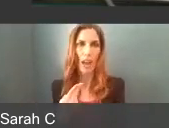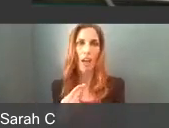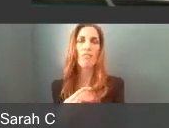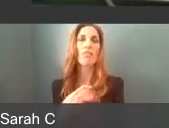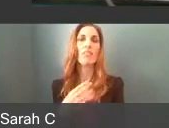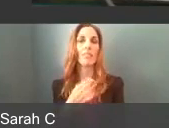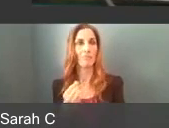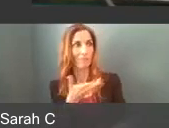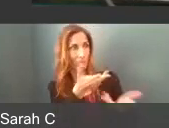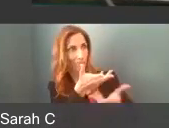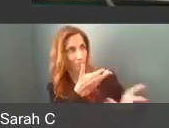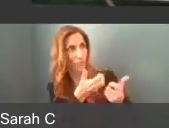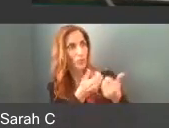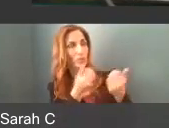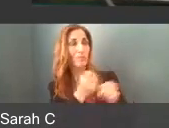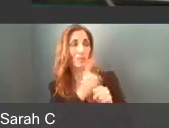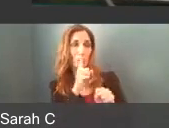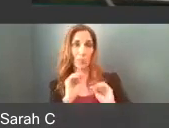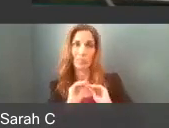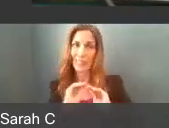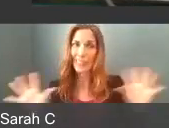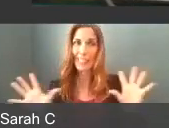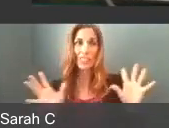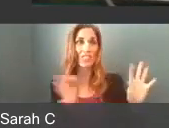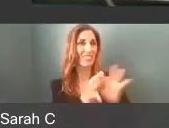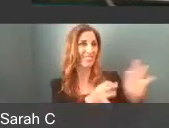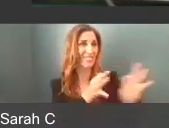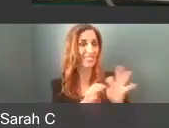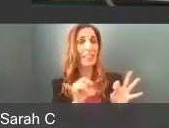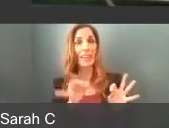very, very clear to them if we have any concerns here in Montgomery County